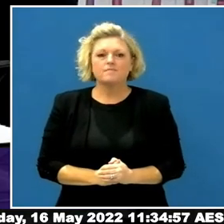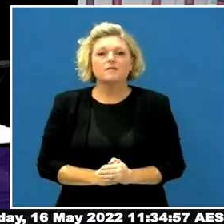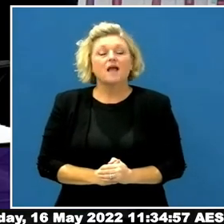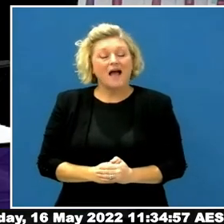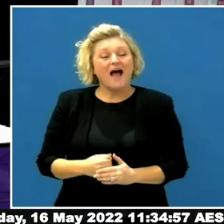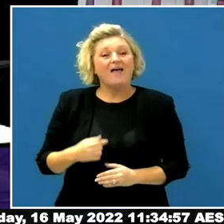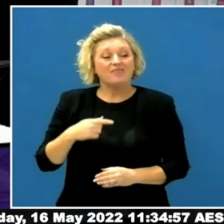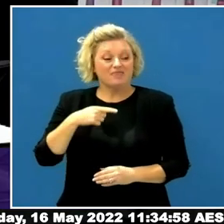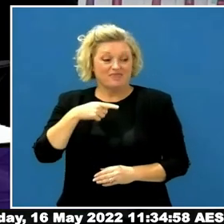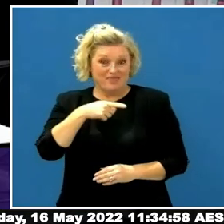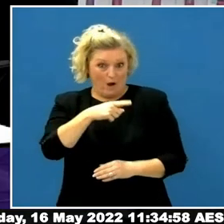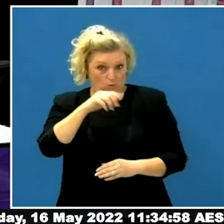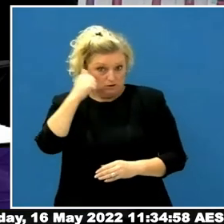for Jason? SALLY: Yes. MR FOGARTY: Alright.